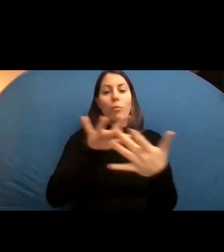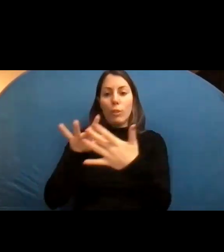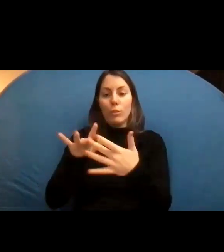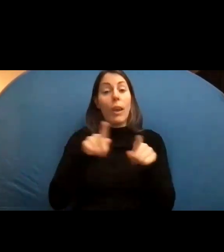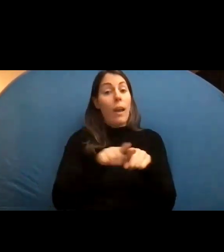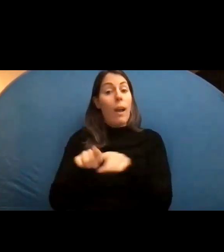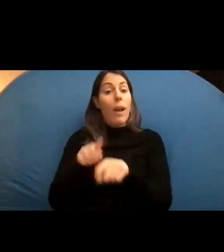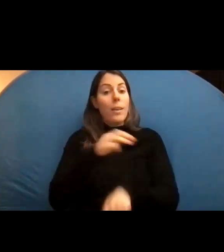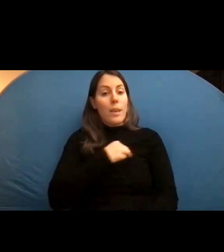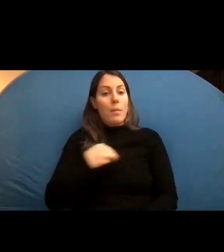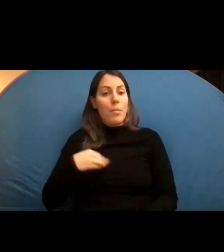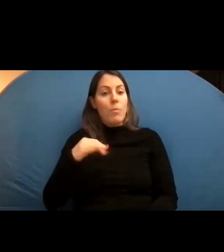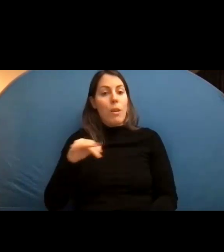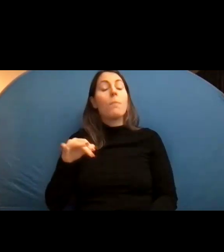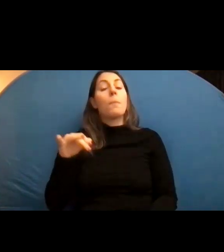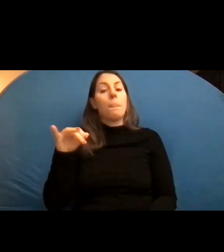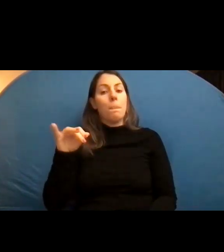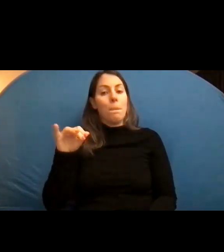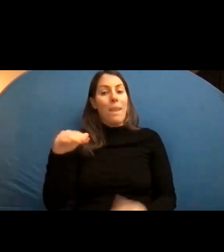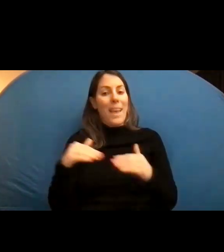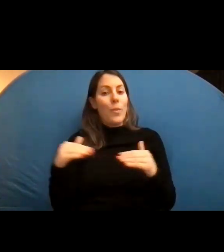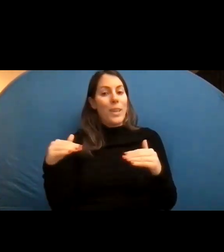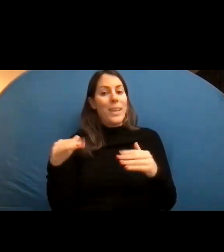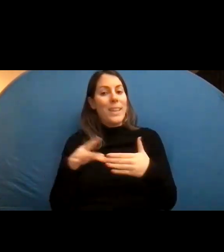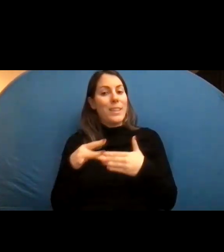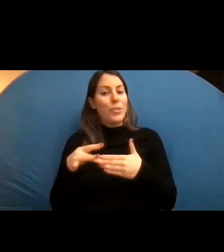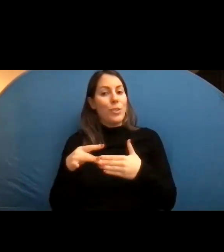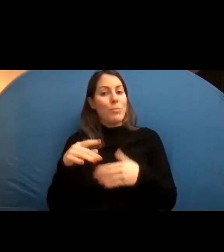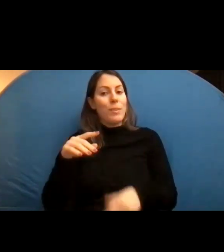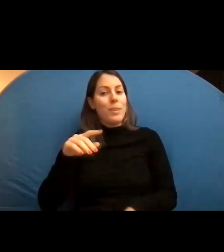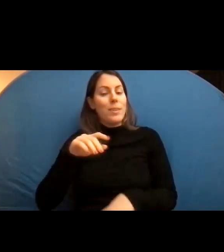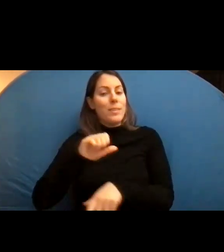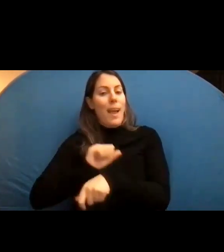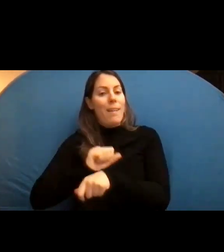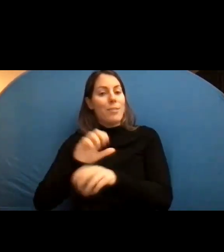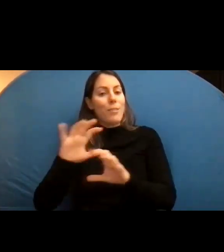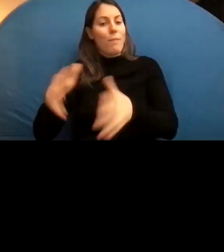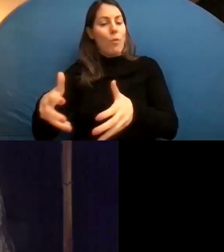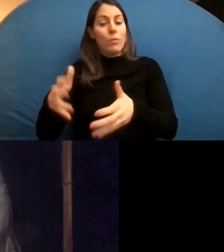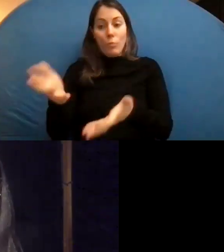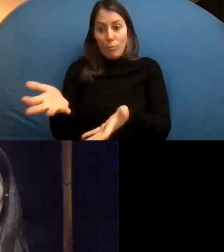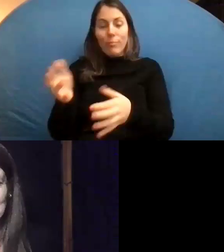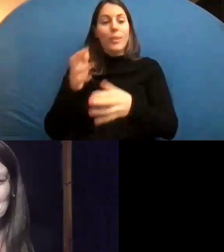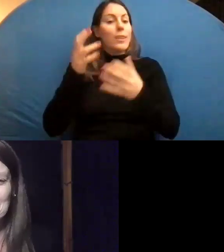Governor's Honor Award for Diversity, Inclusion, and Outreach as a member of the Equity Leadership Task Force.